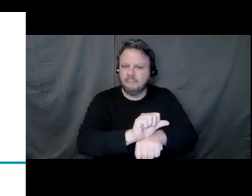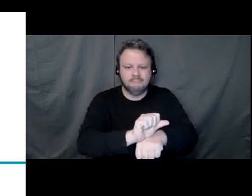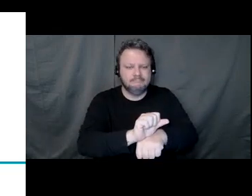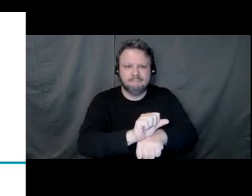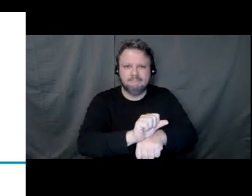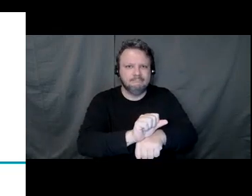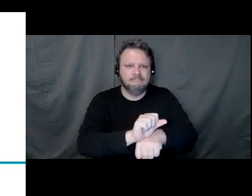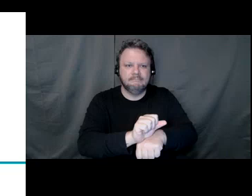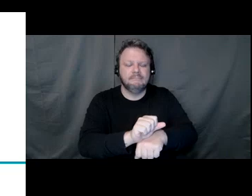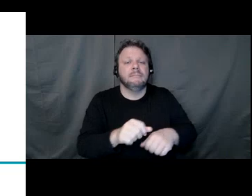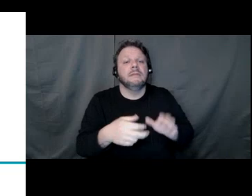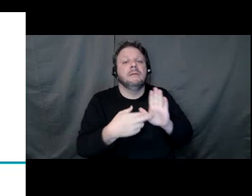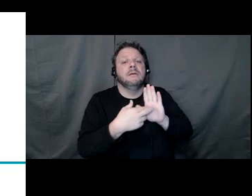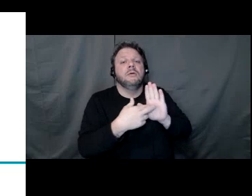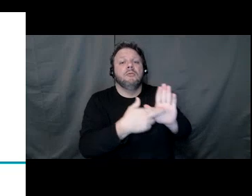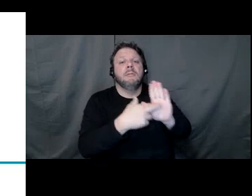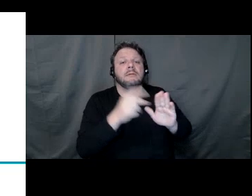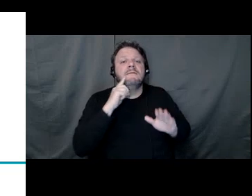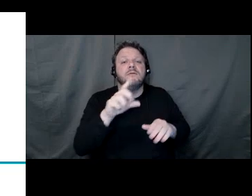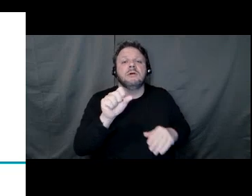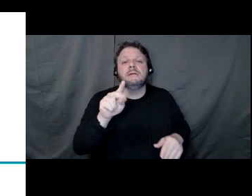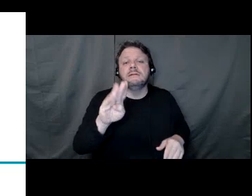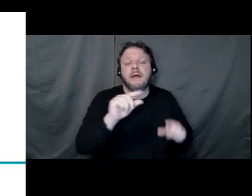In terms of the representation of our subgroup,